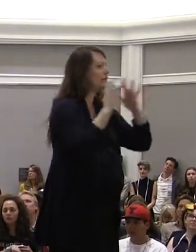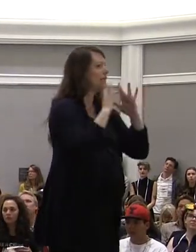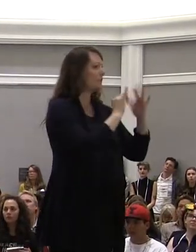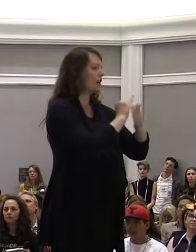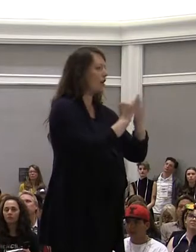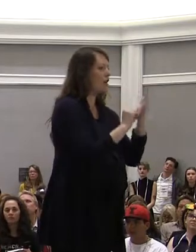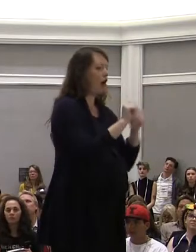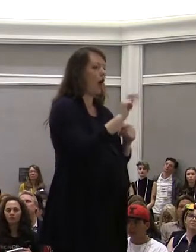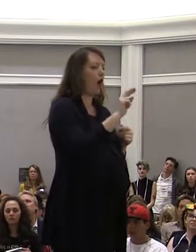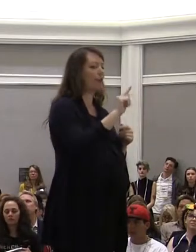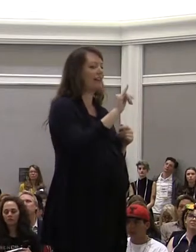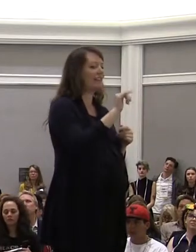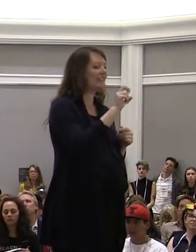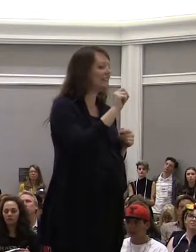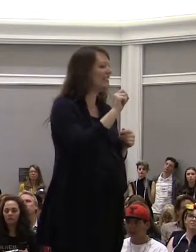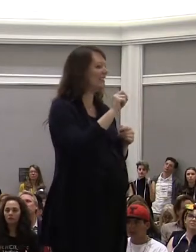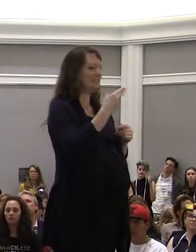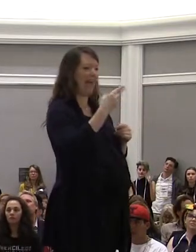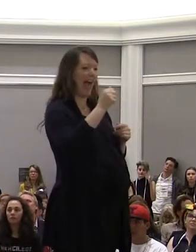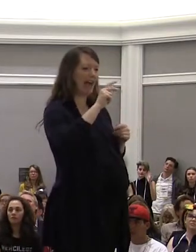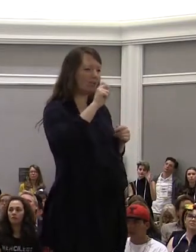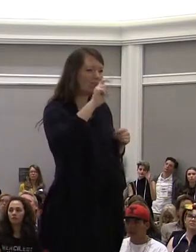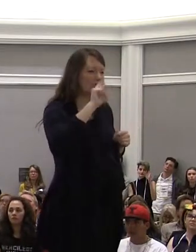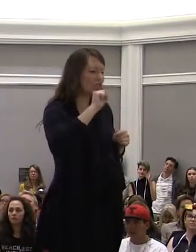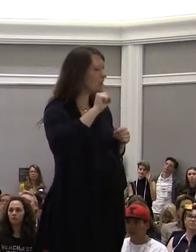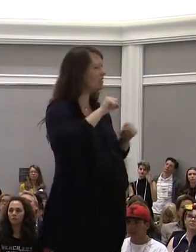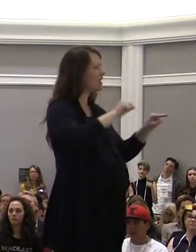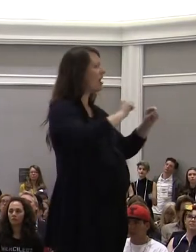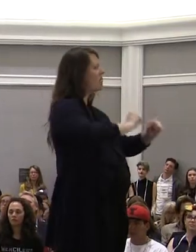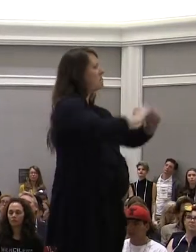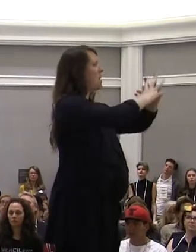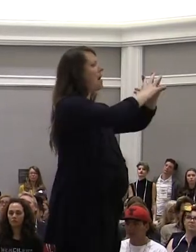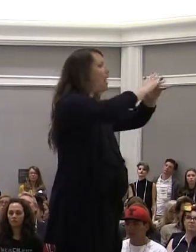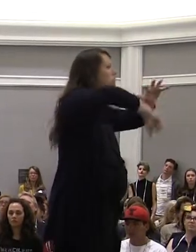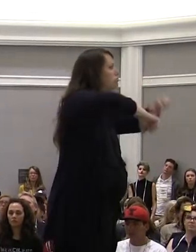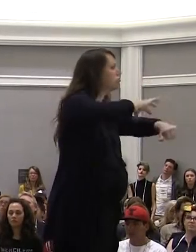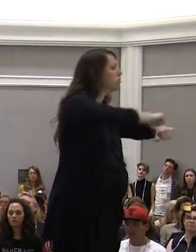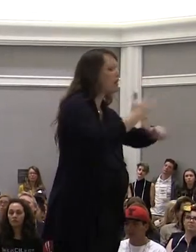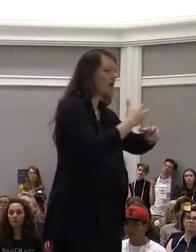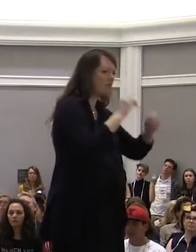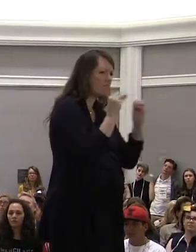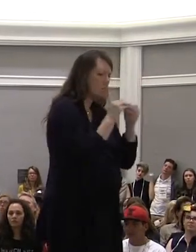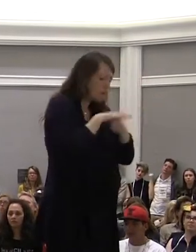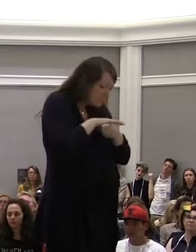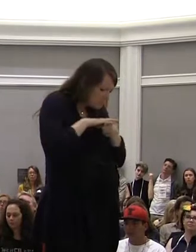dismantling industrialized systems through a return to a more local human scale.